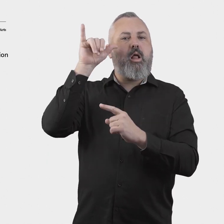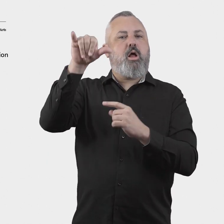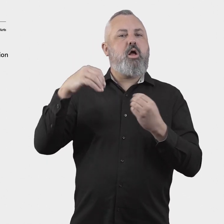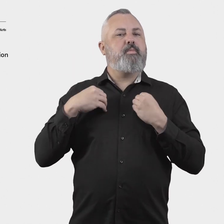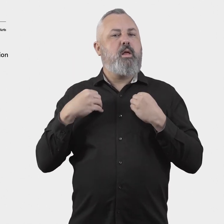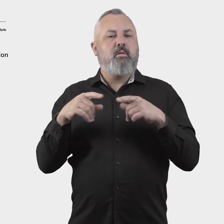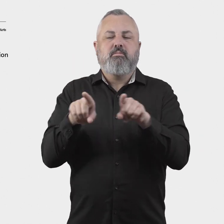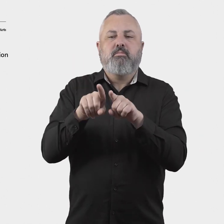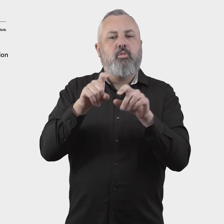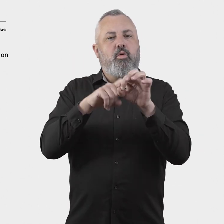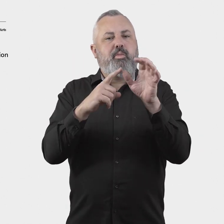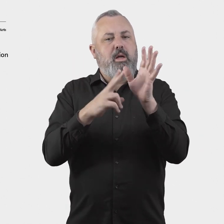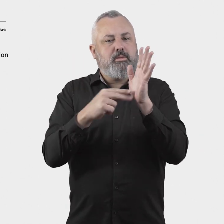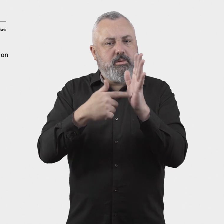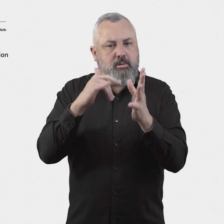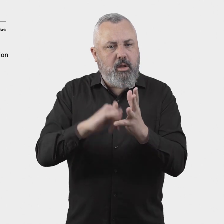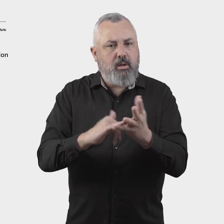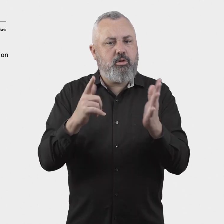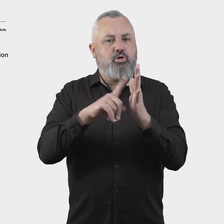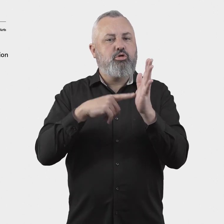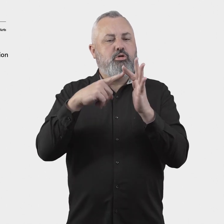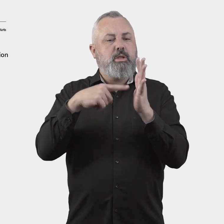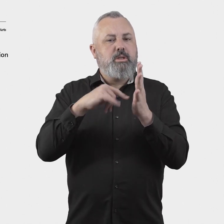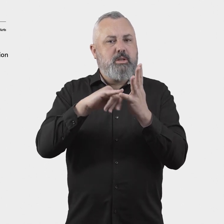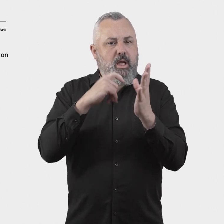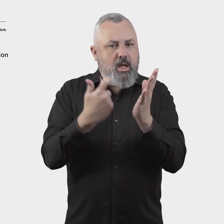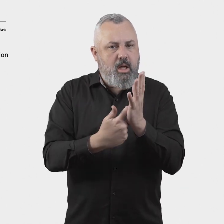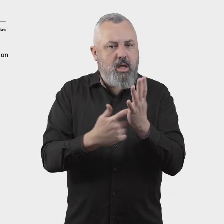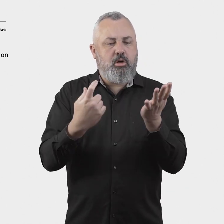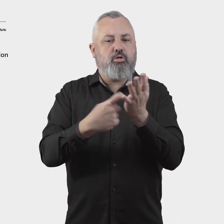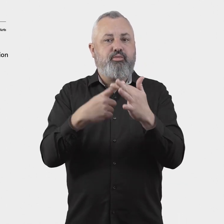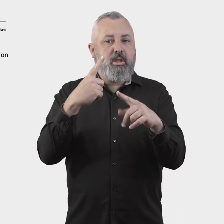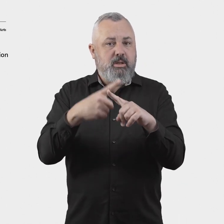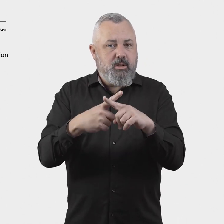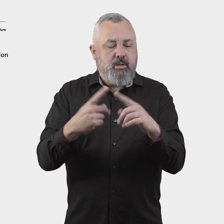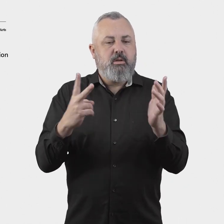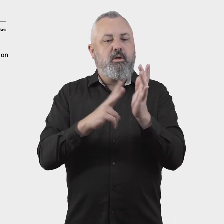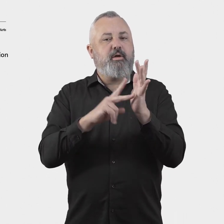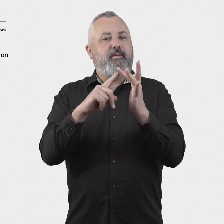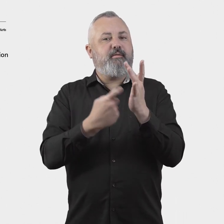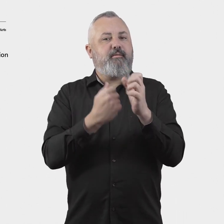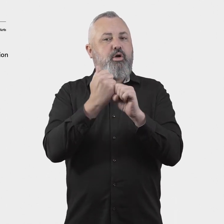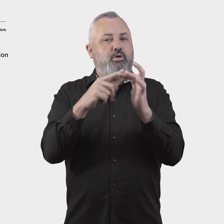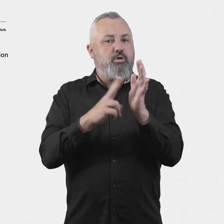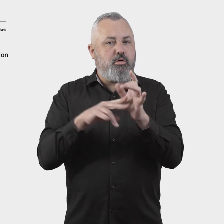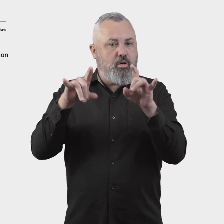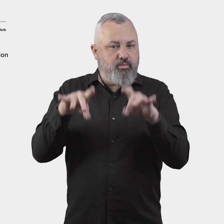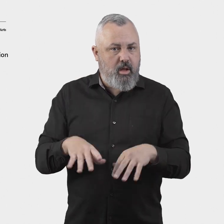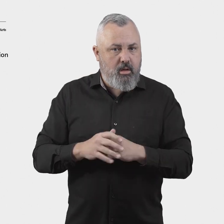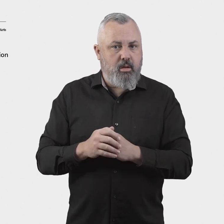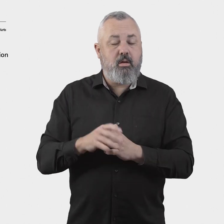airlines (Qantas, Jetstar, Rex and Virgin Australia).